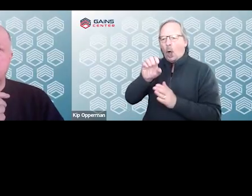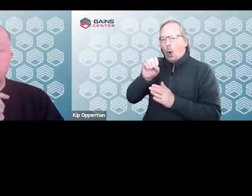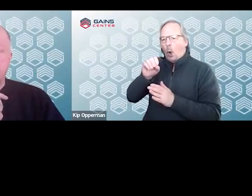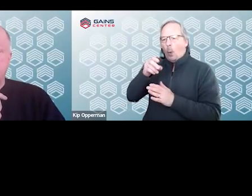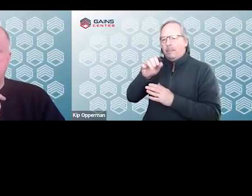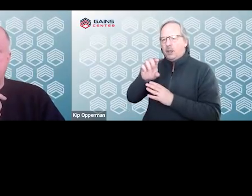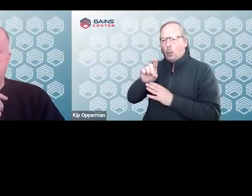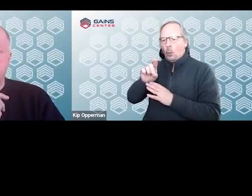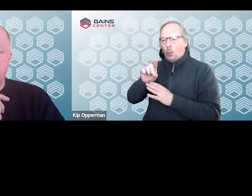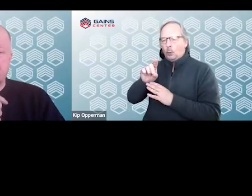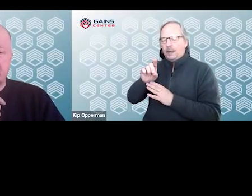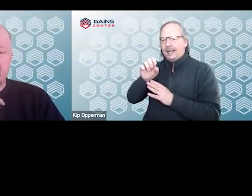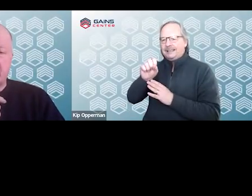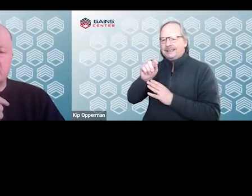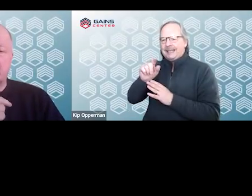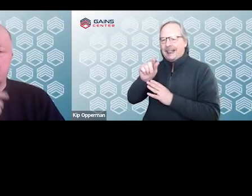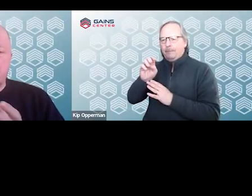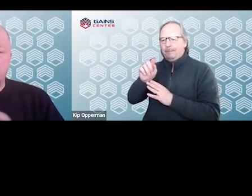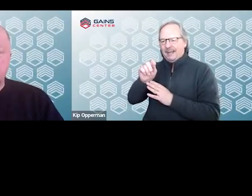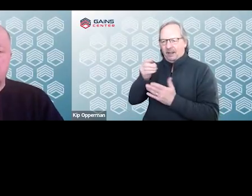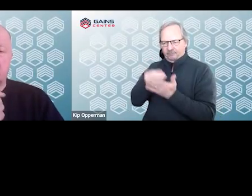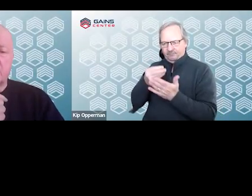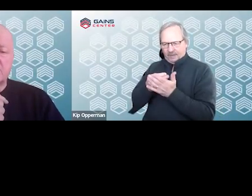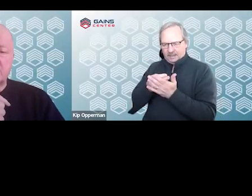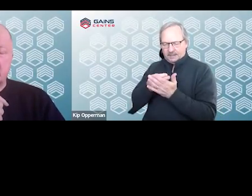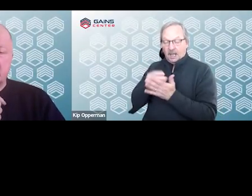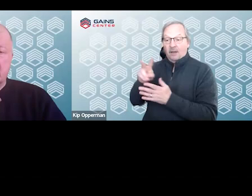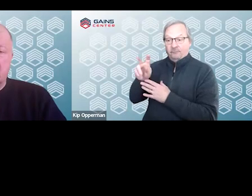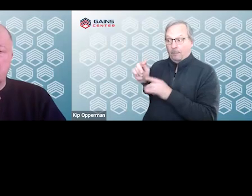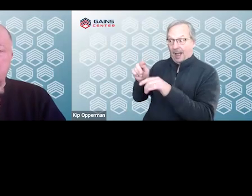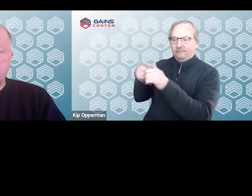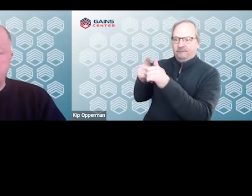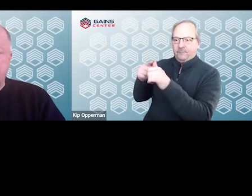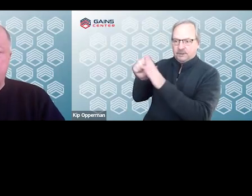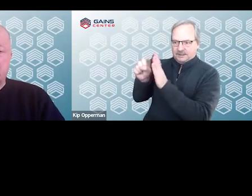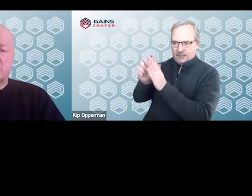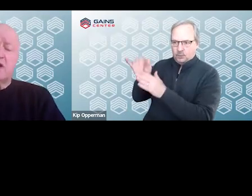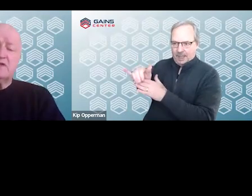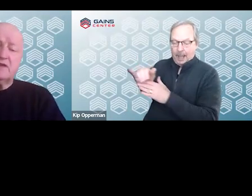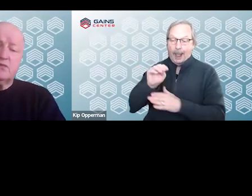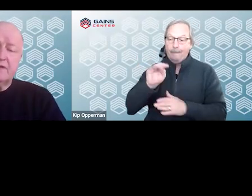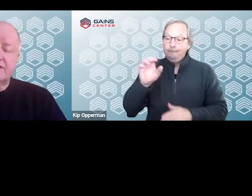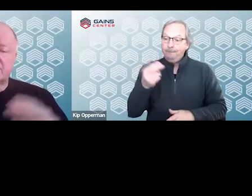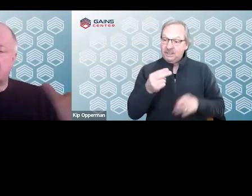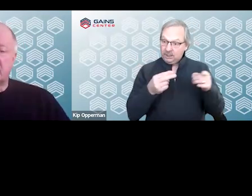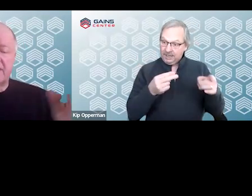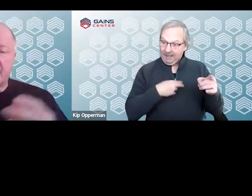to fund contingency management. Vermont was one of the first. Michigan now has a project with this.